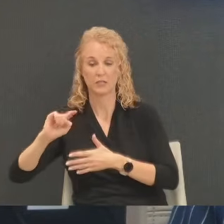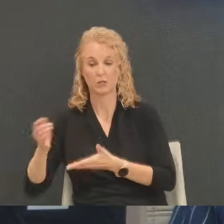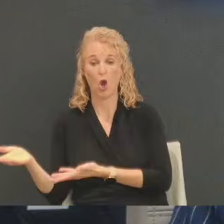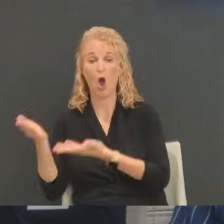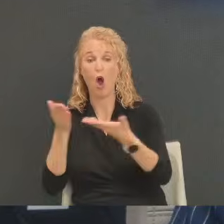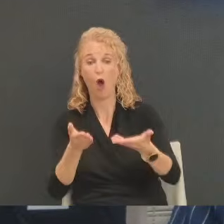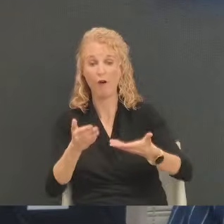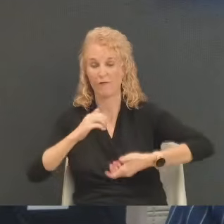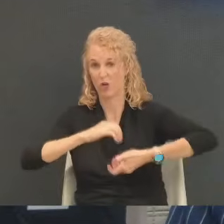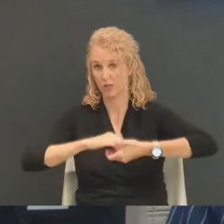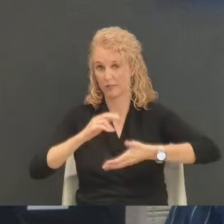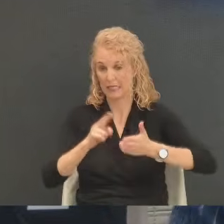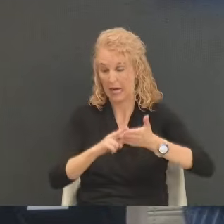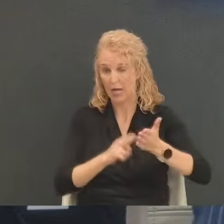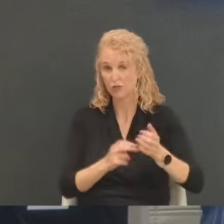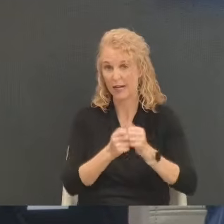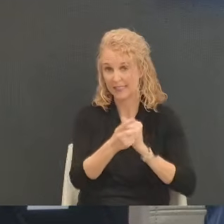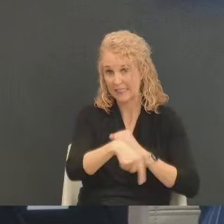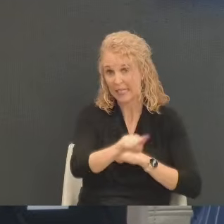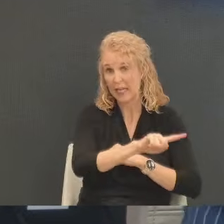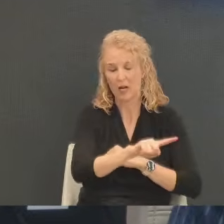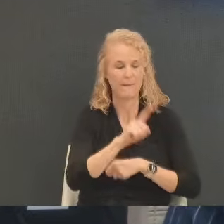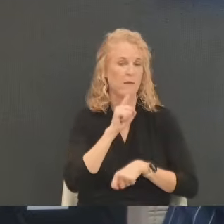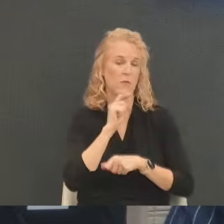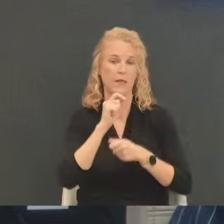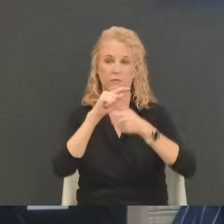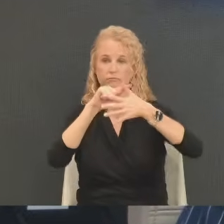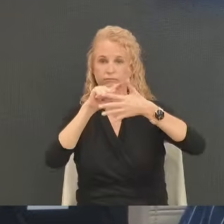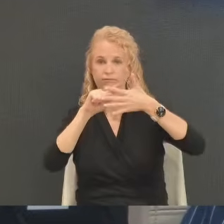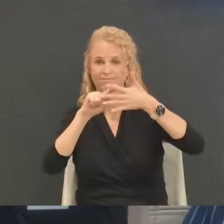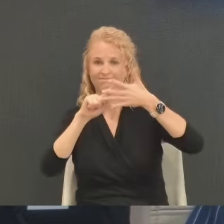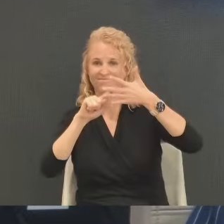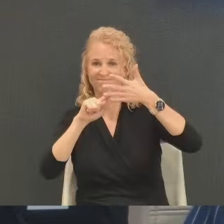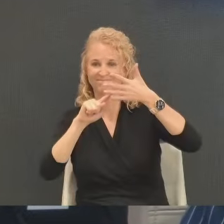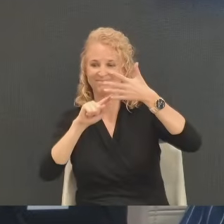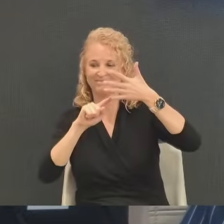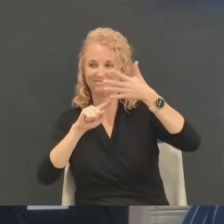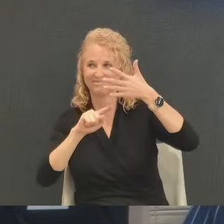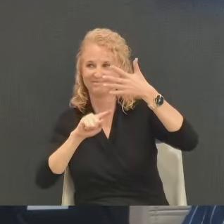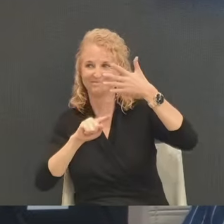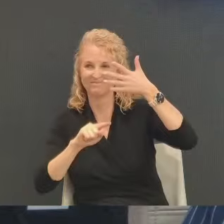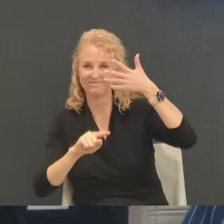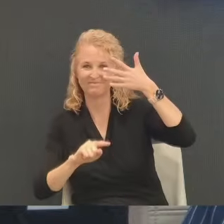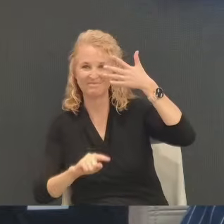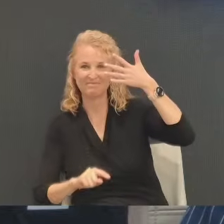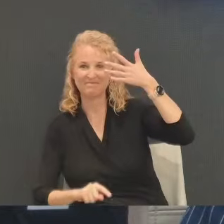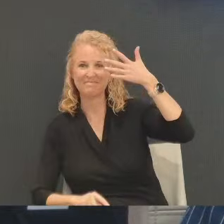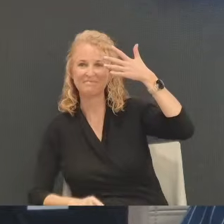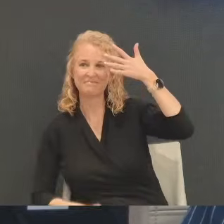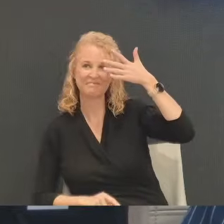Construction, MSD, Pepper Construction, Prus Construction, Scanza USA building, the port turner